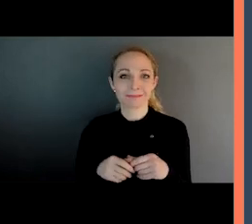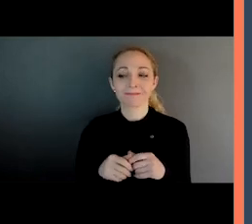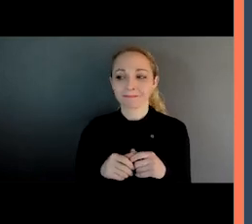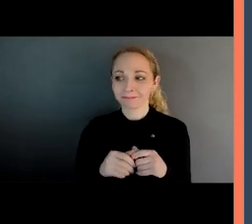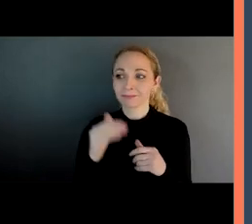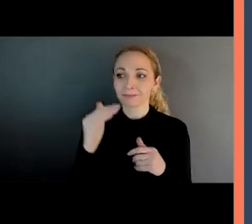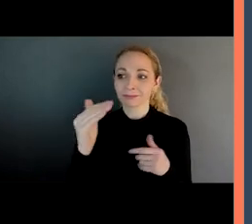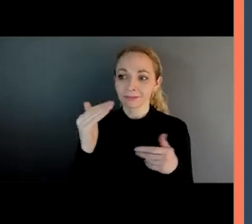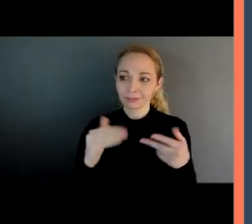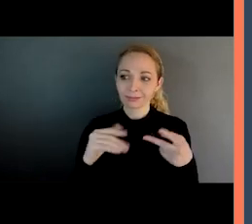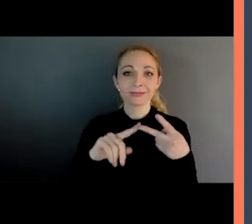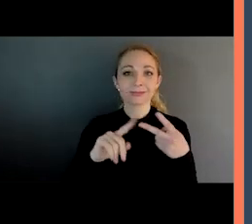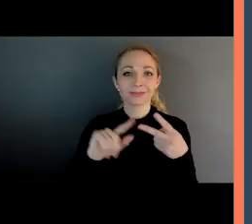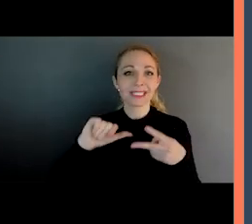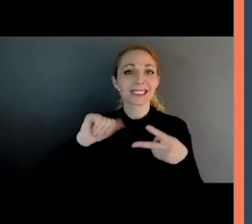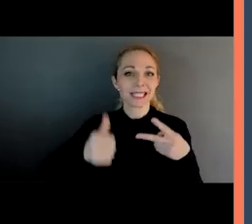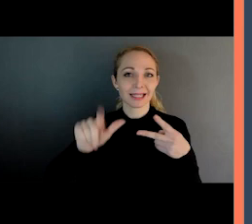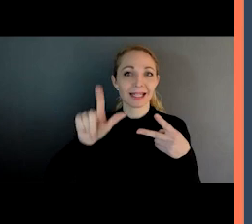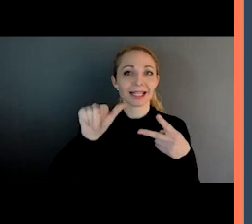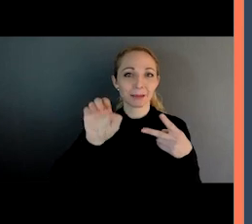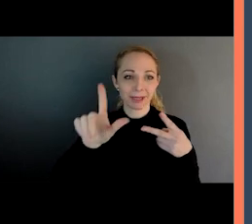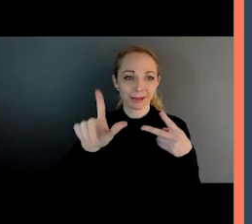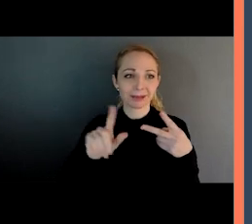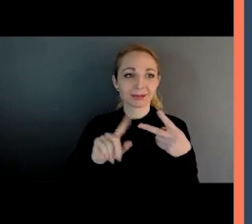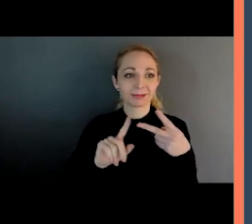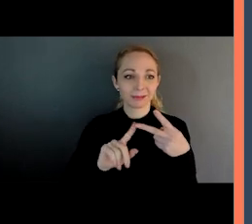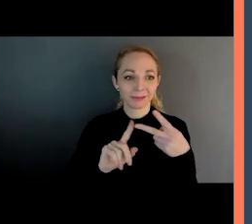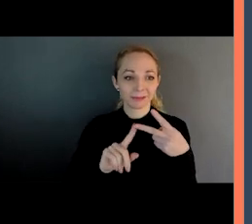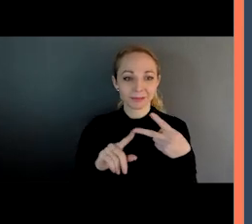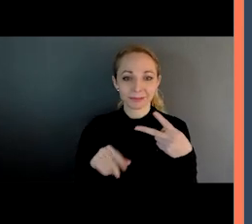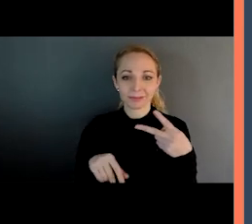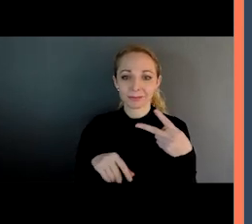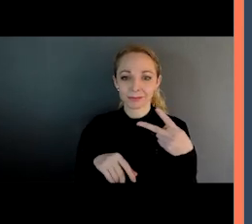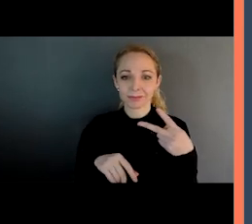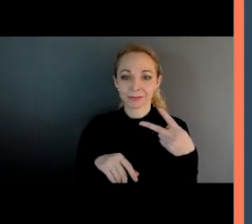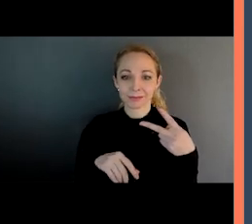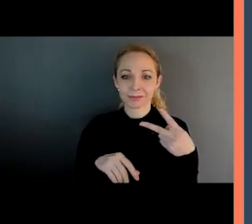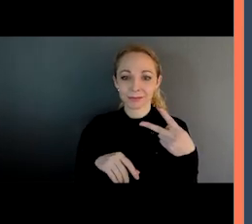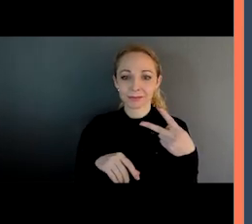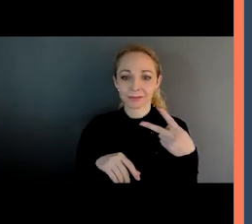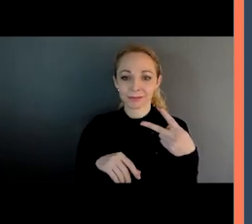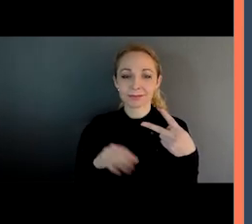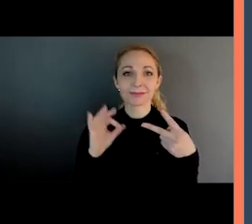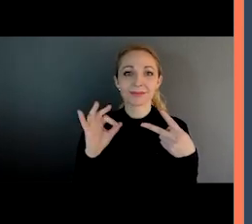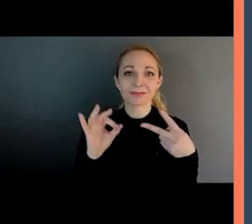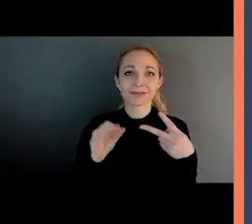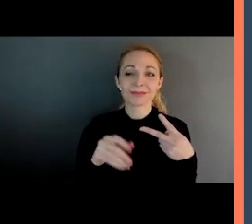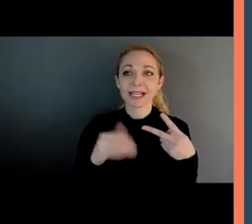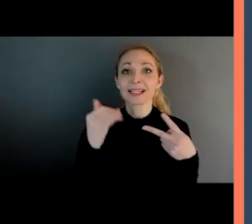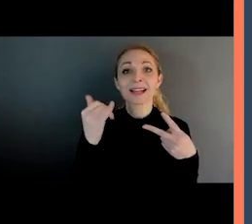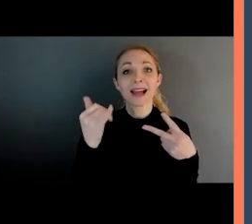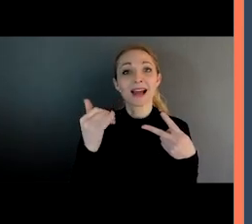AND SET THE LABEL. ALL RIGHT.